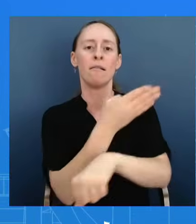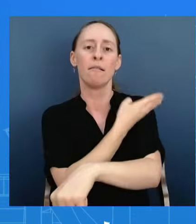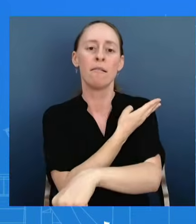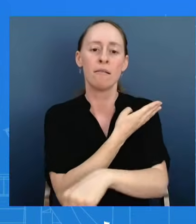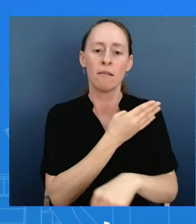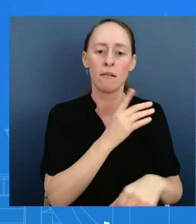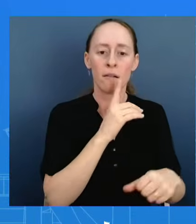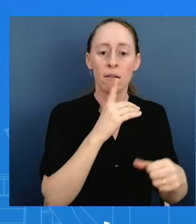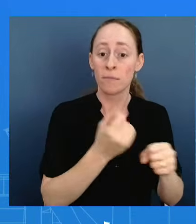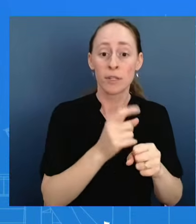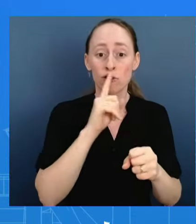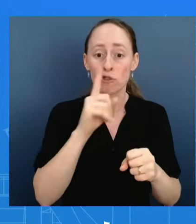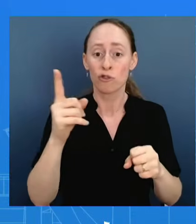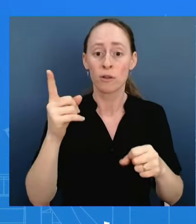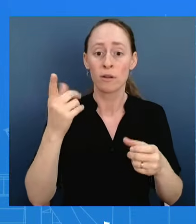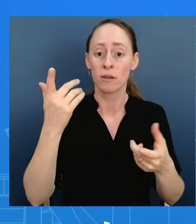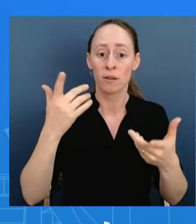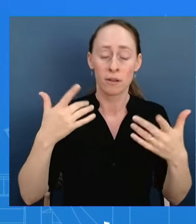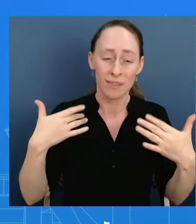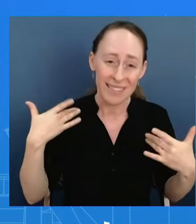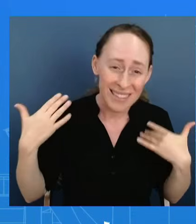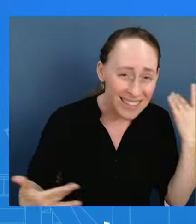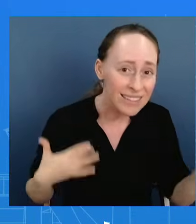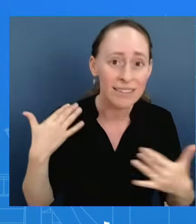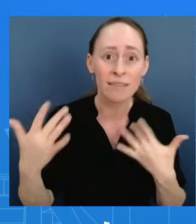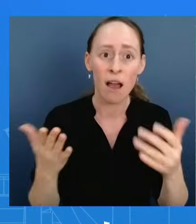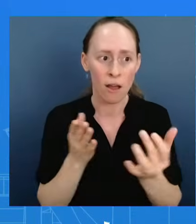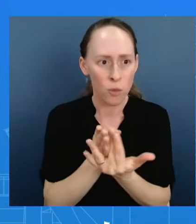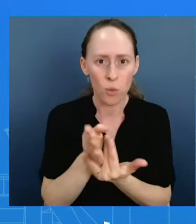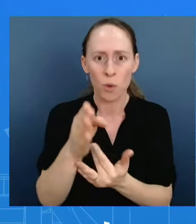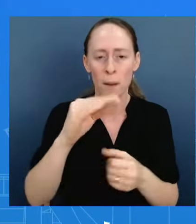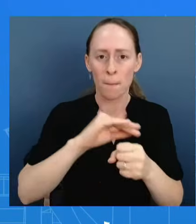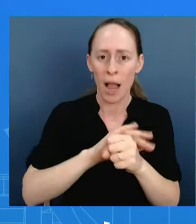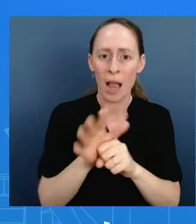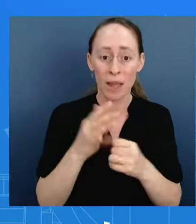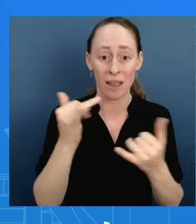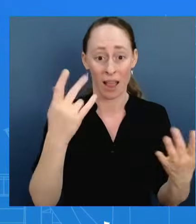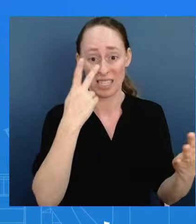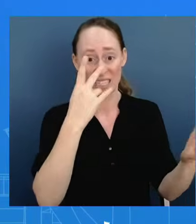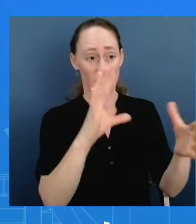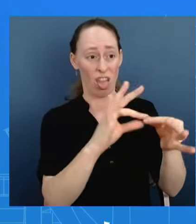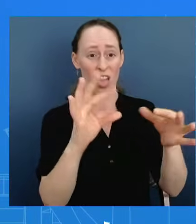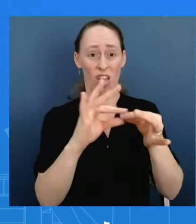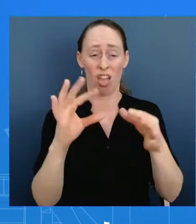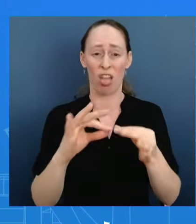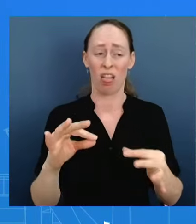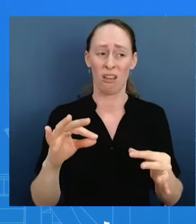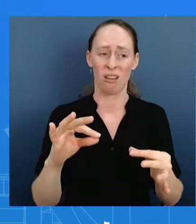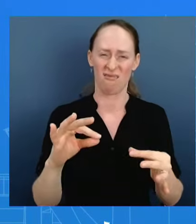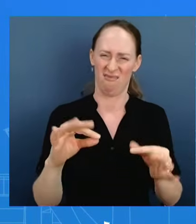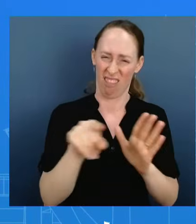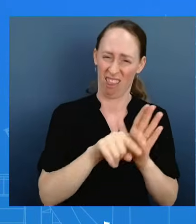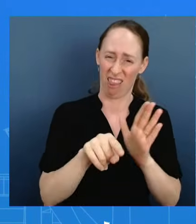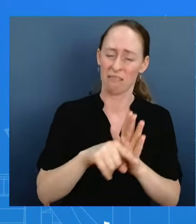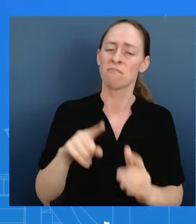And to hear that is frankly disgusting. The Press: I have one more question, a follow-up on the -- your topper about illegal -- Ms. Jean-Pierre: Say that last part. On --